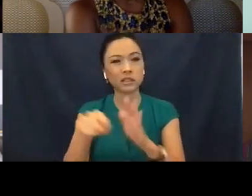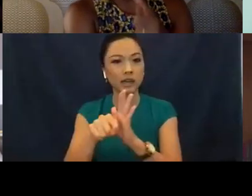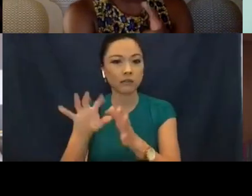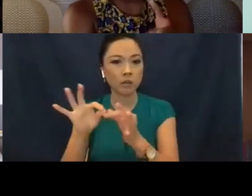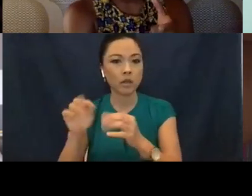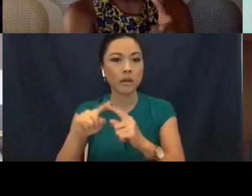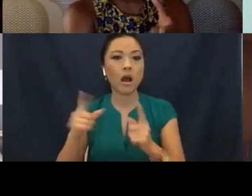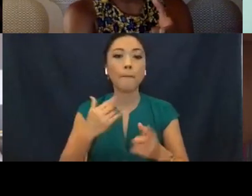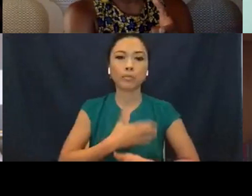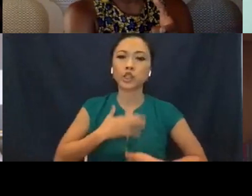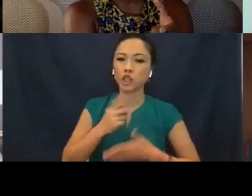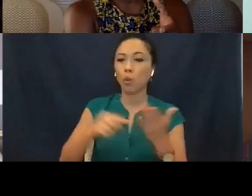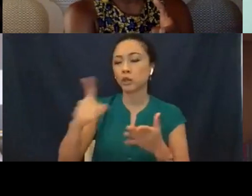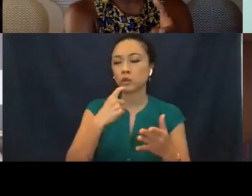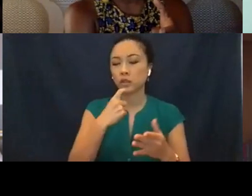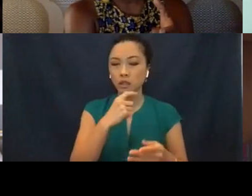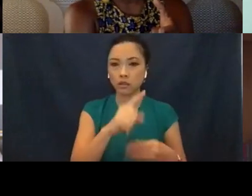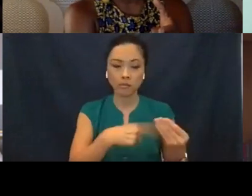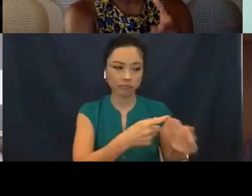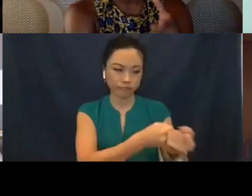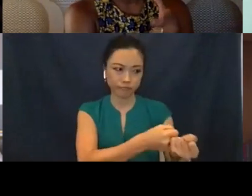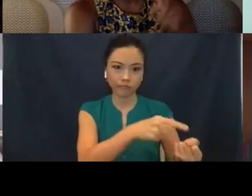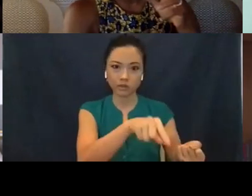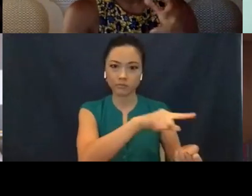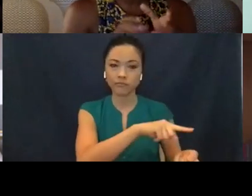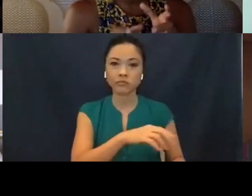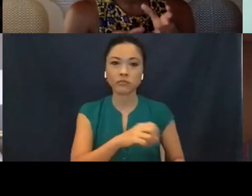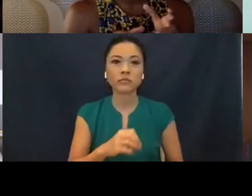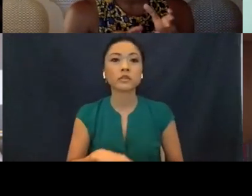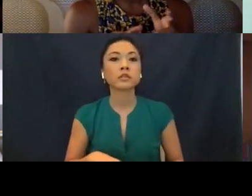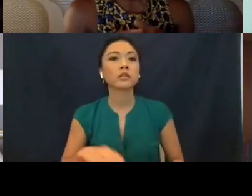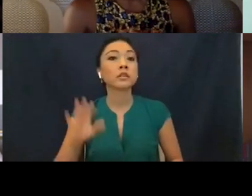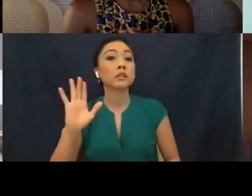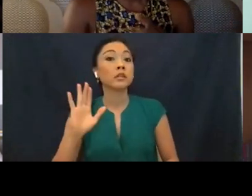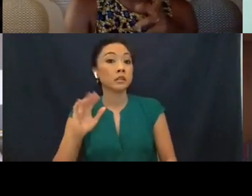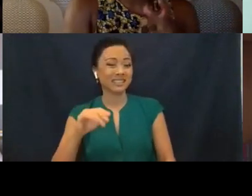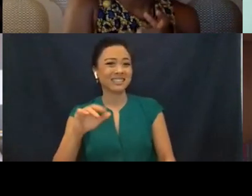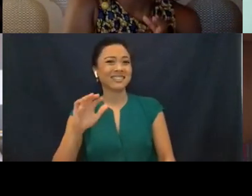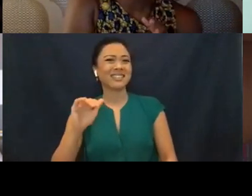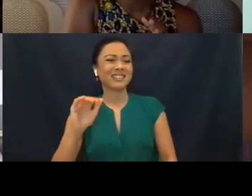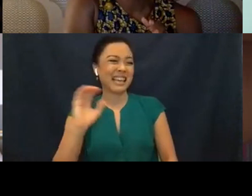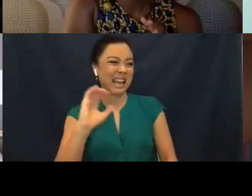Marjani Forte-Saunders: What you just said, Candace, one of the things I have